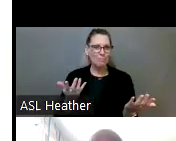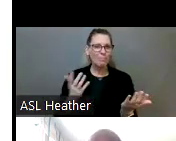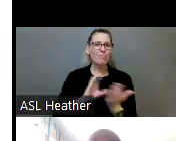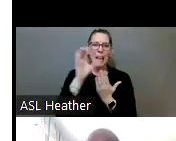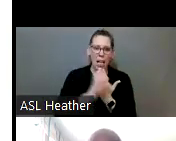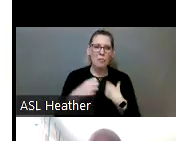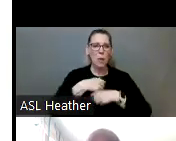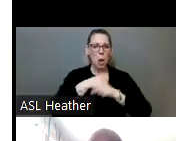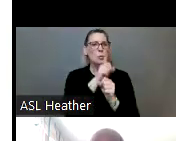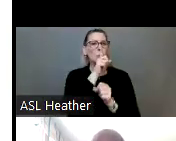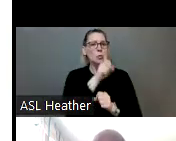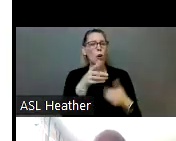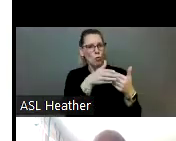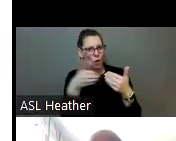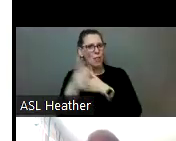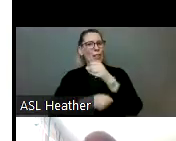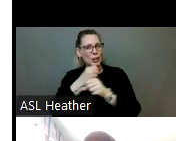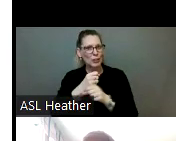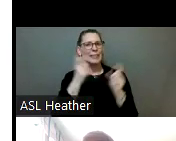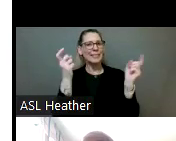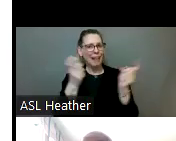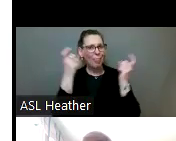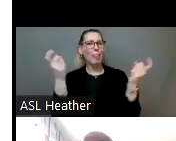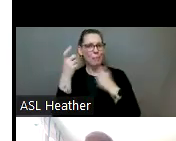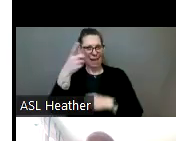that throughout the year we are having these celebrations and kids can see themselves